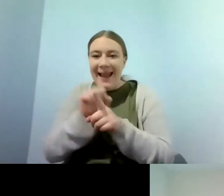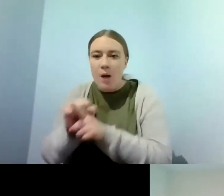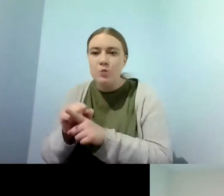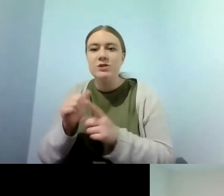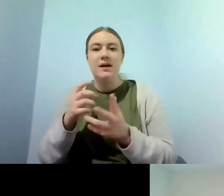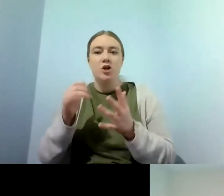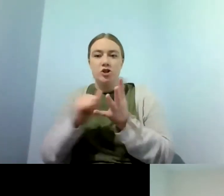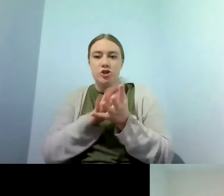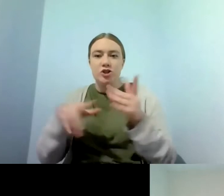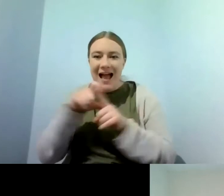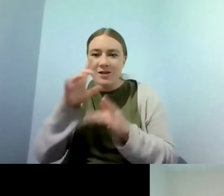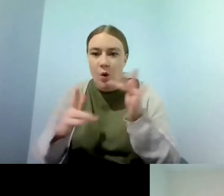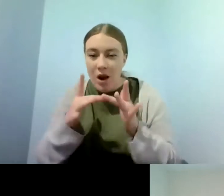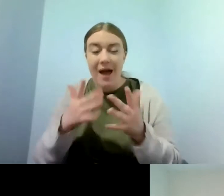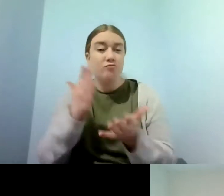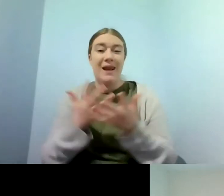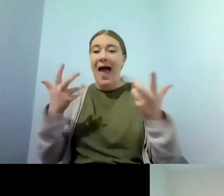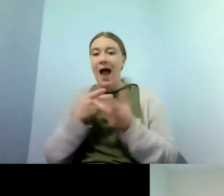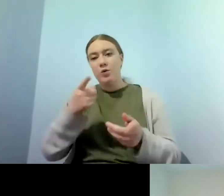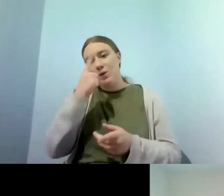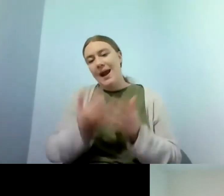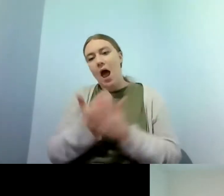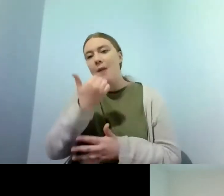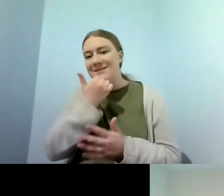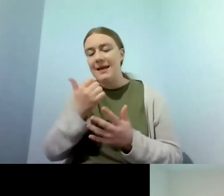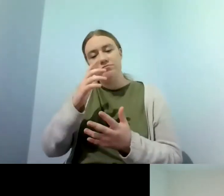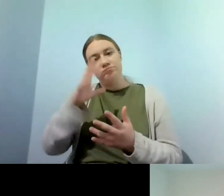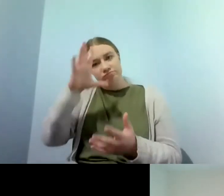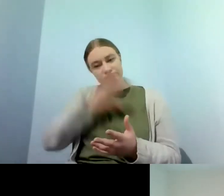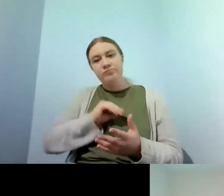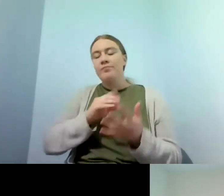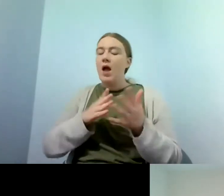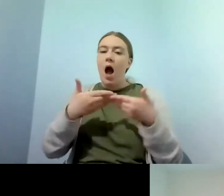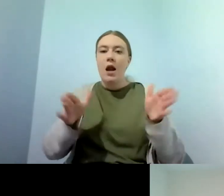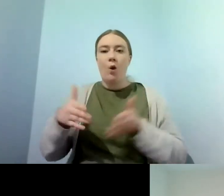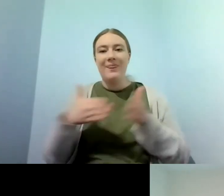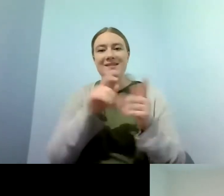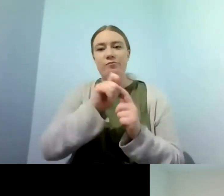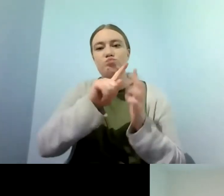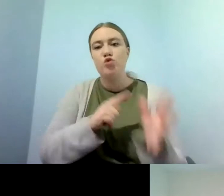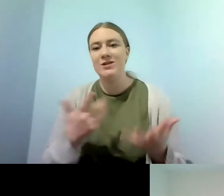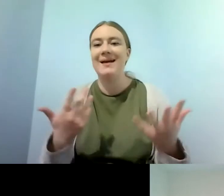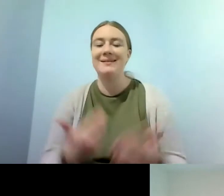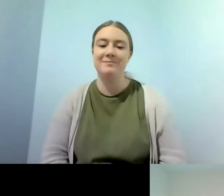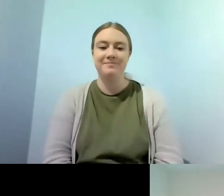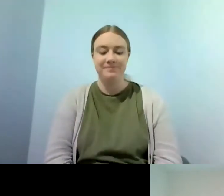just generally stay up to date with what we're doing on the unlocking the severn project um so